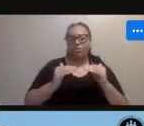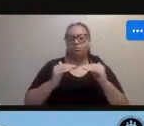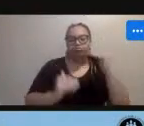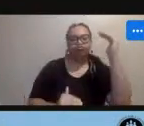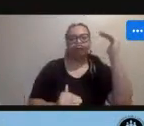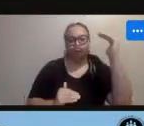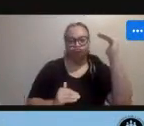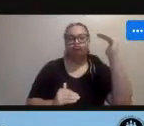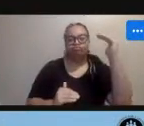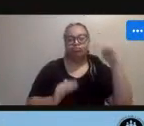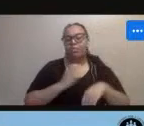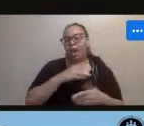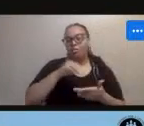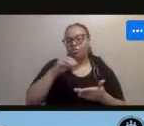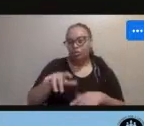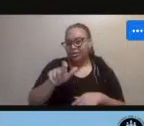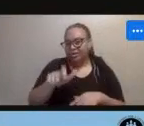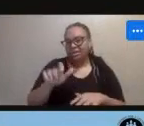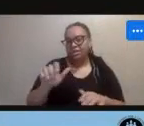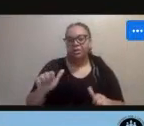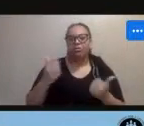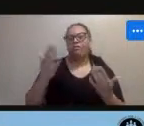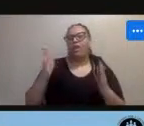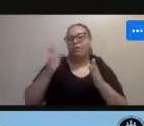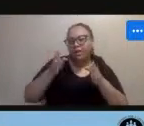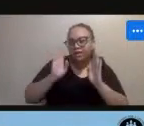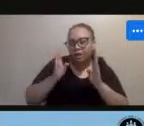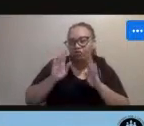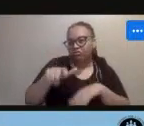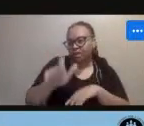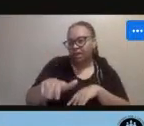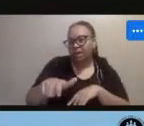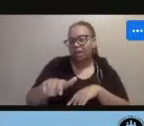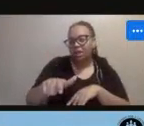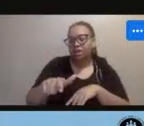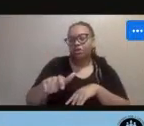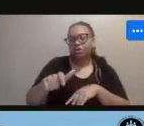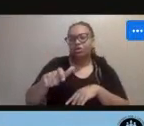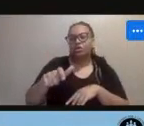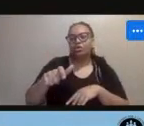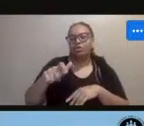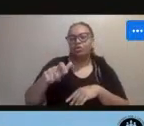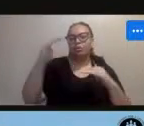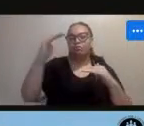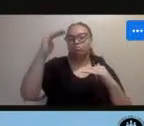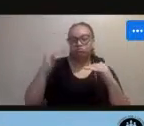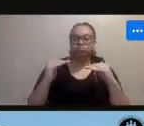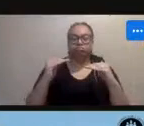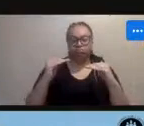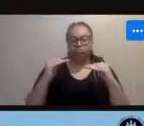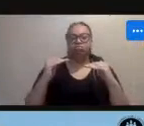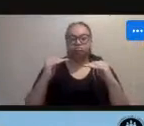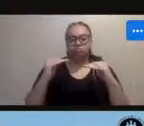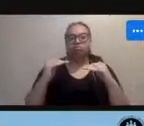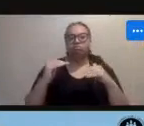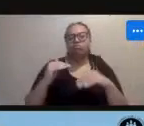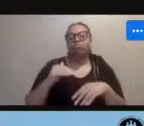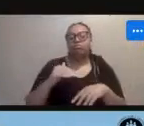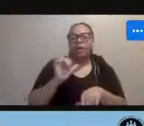BY THAT AND I CAN ATTEST THAT